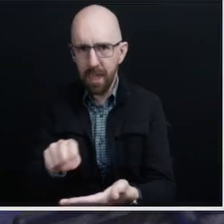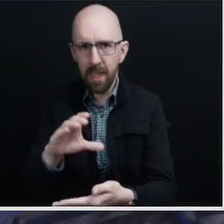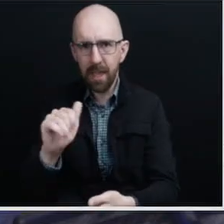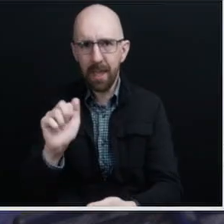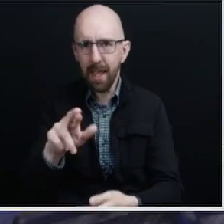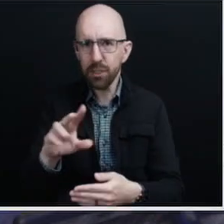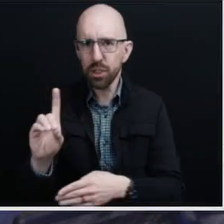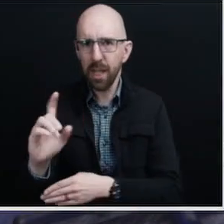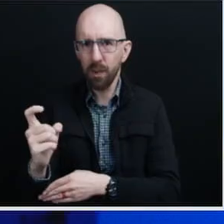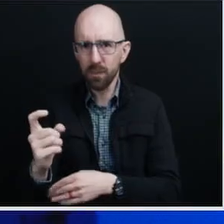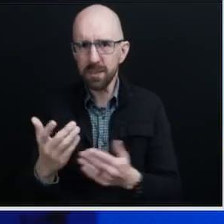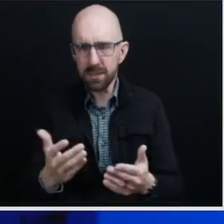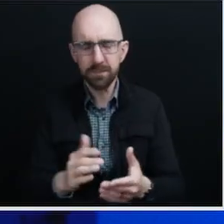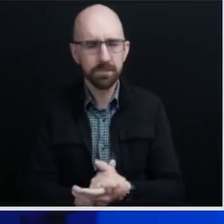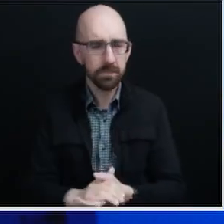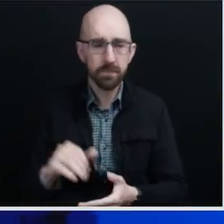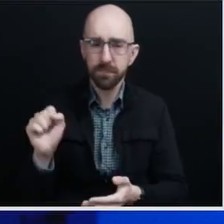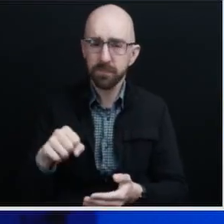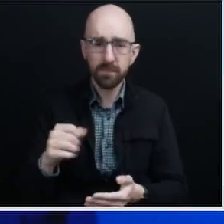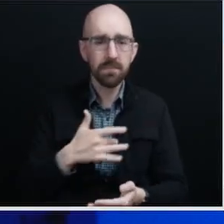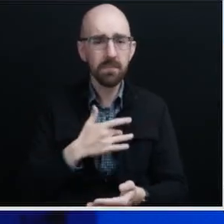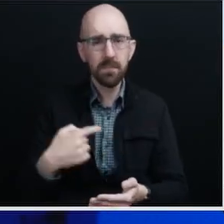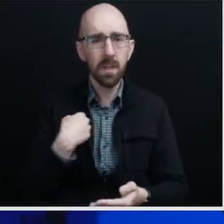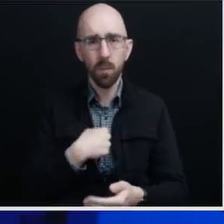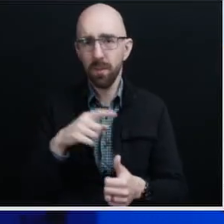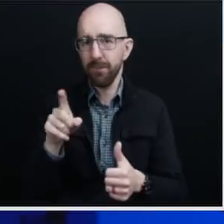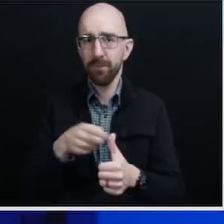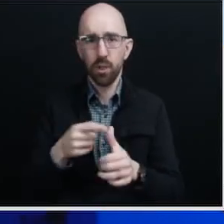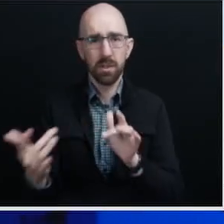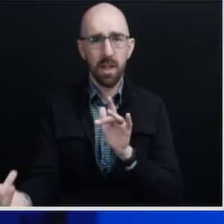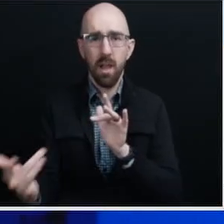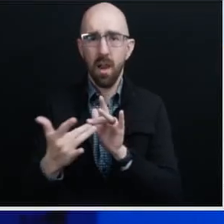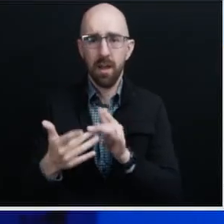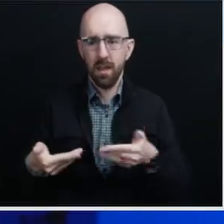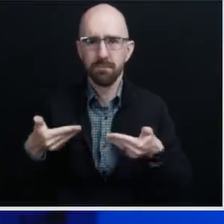Yeah. So, you know, usually we're the first point of contact for patients that are newly diagnosed,